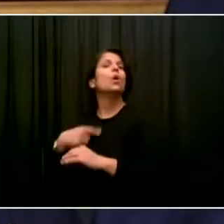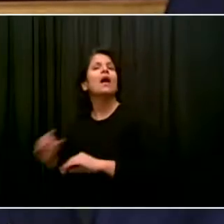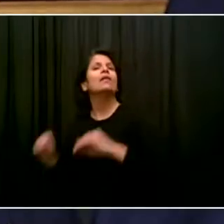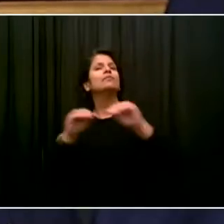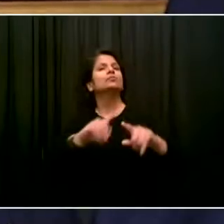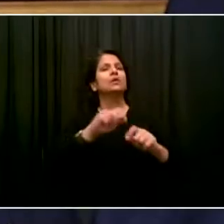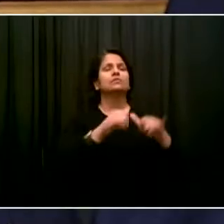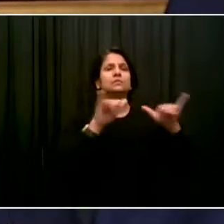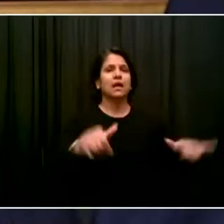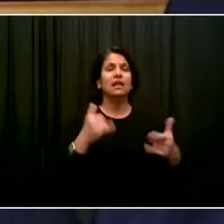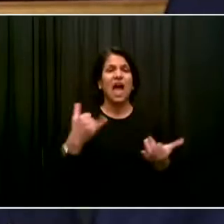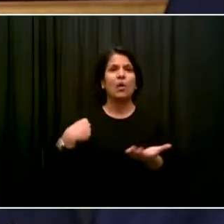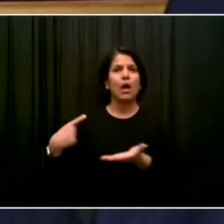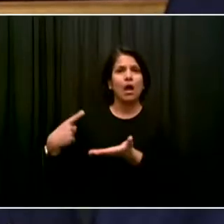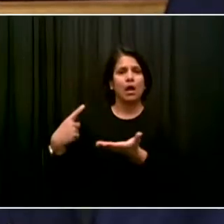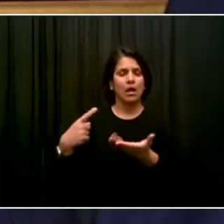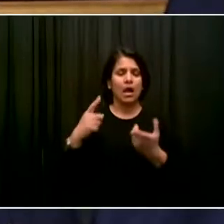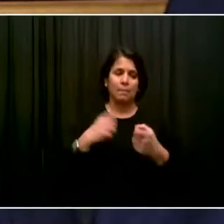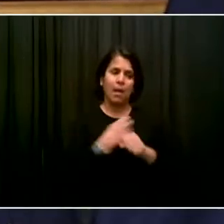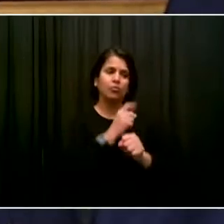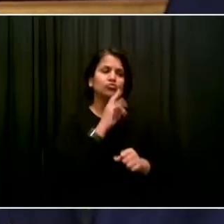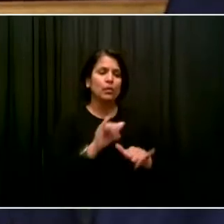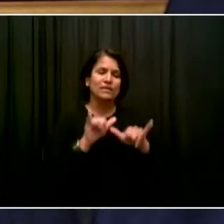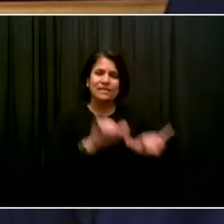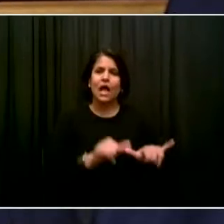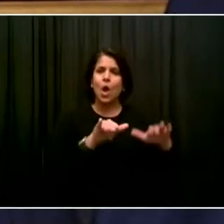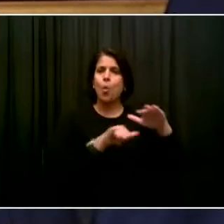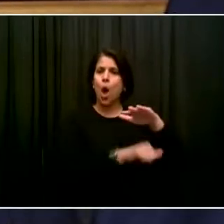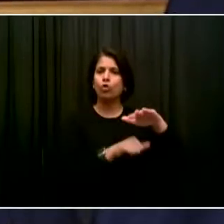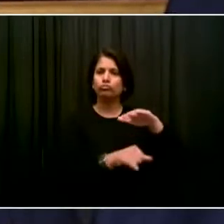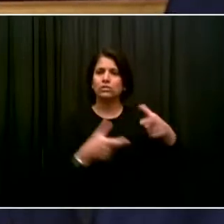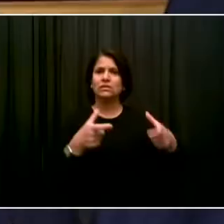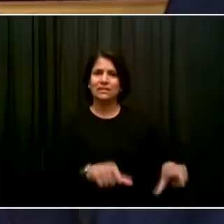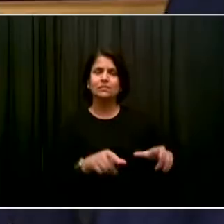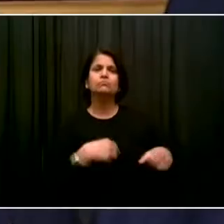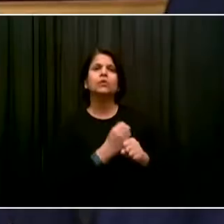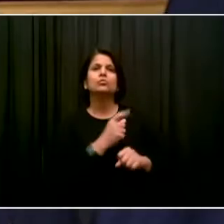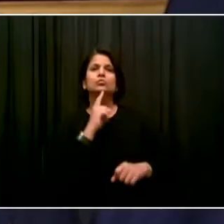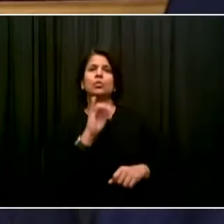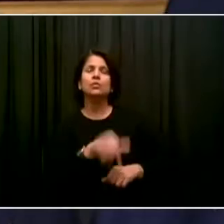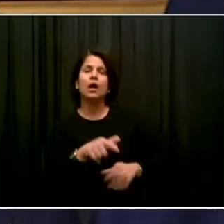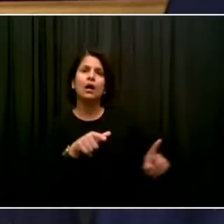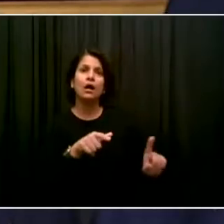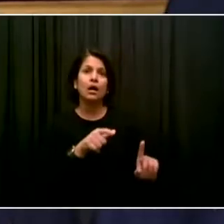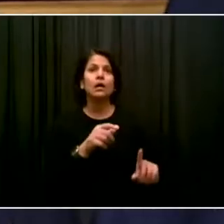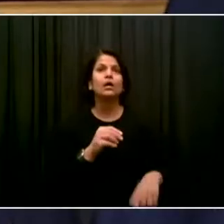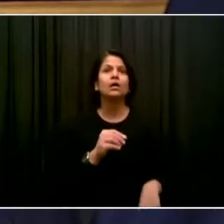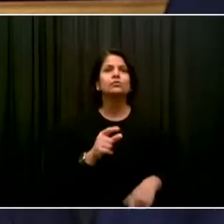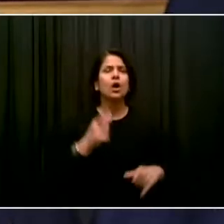CHILDREN WHO ARE IN FACT DID,